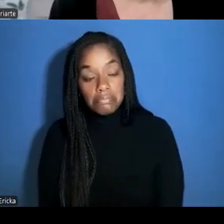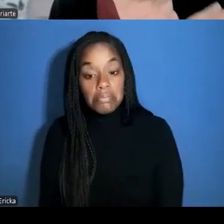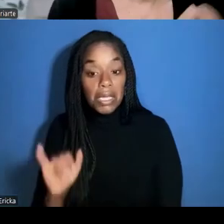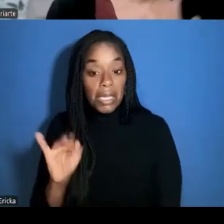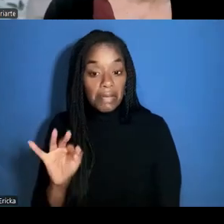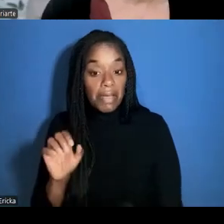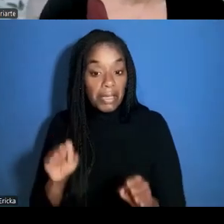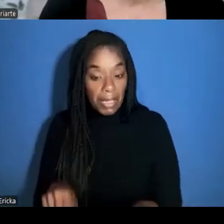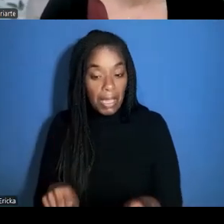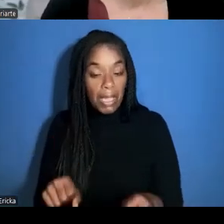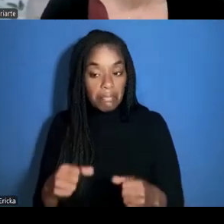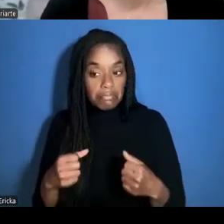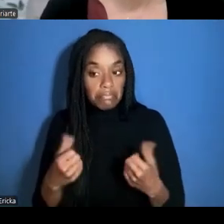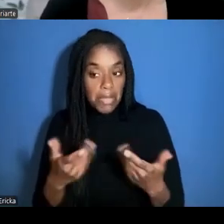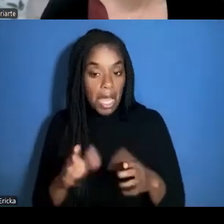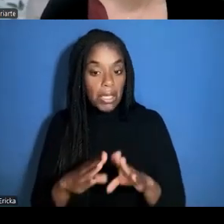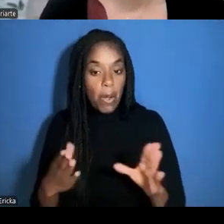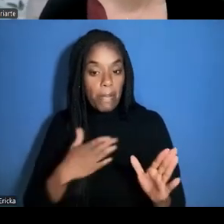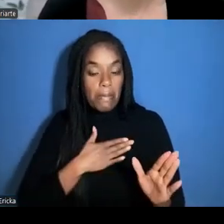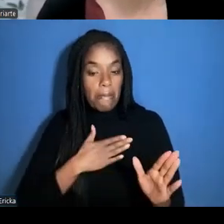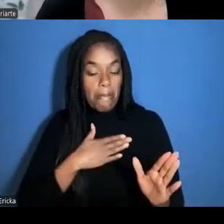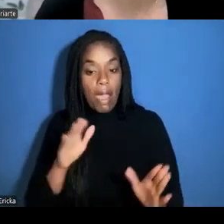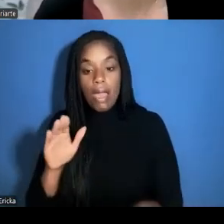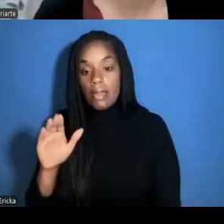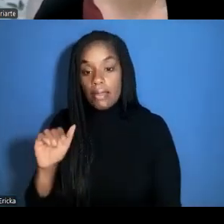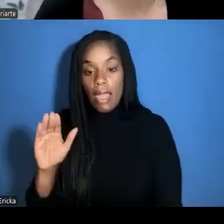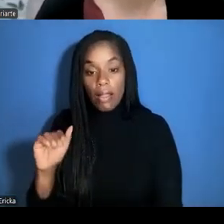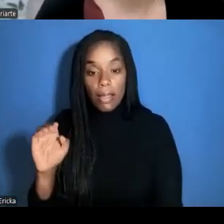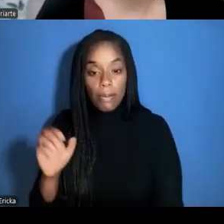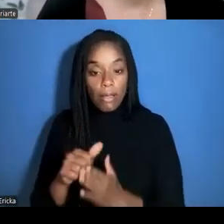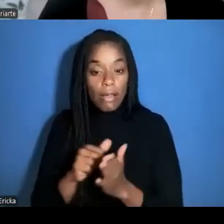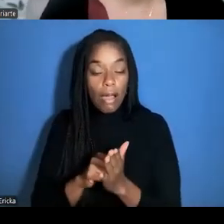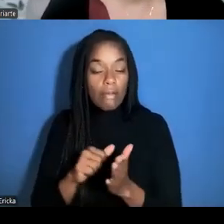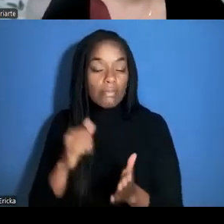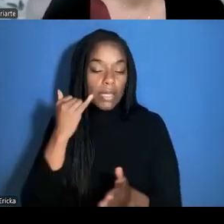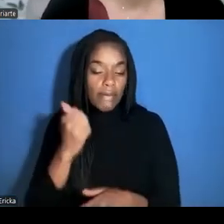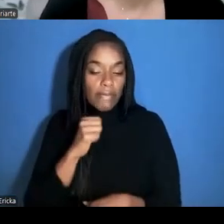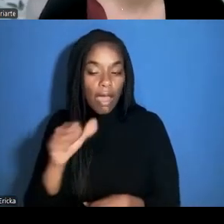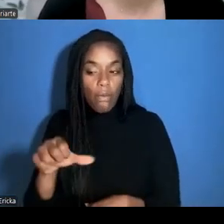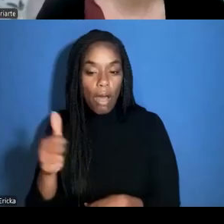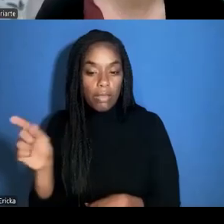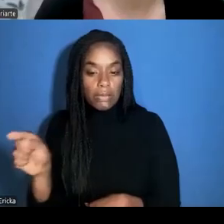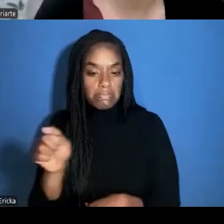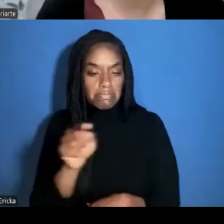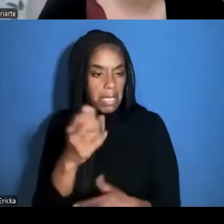Otherwise, other individuals may be able to open up an account and manage my account for me.